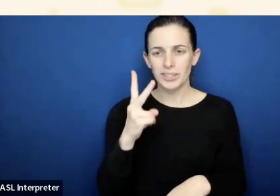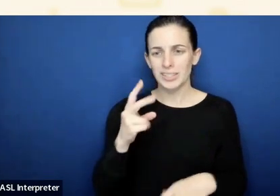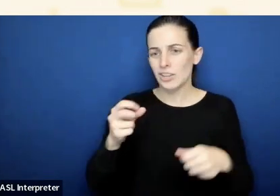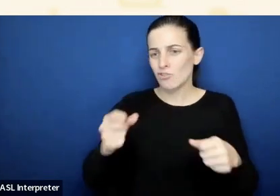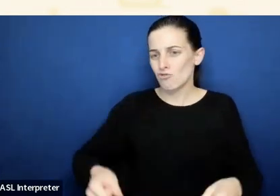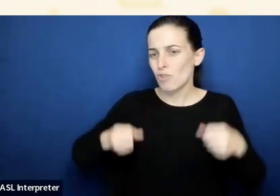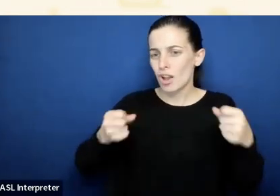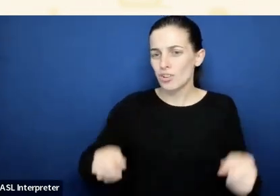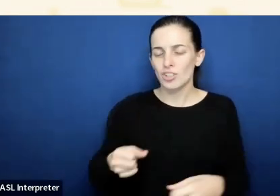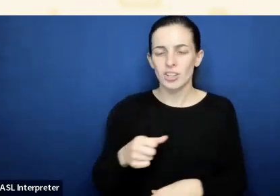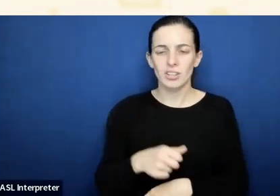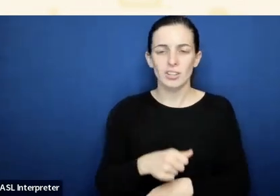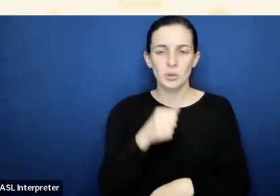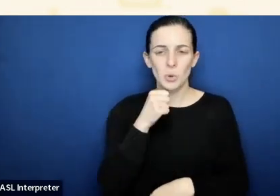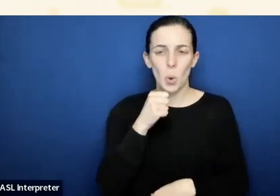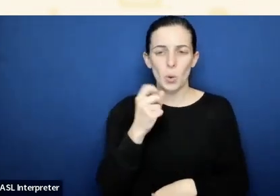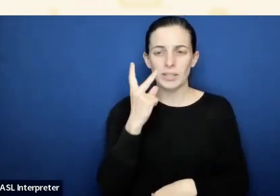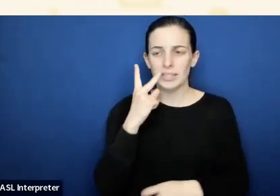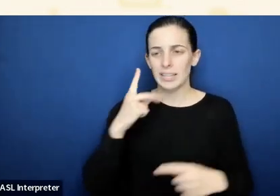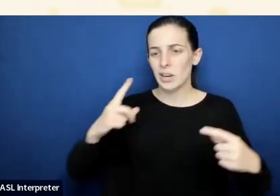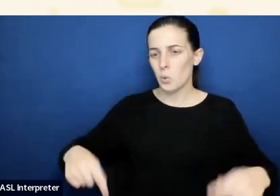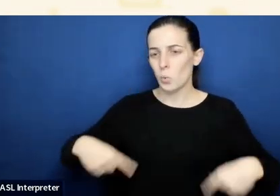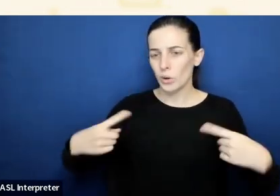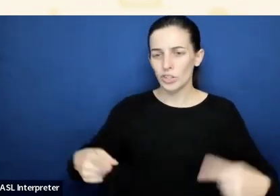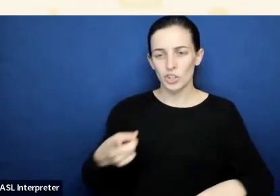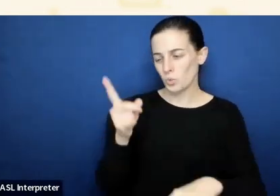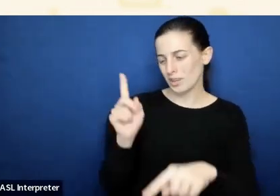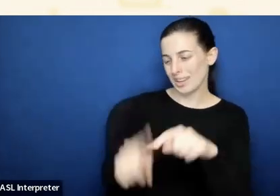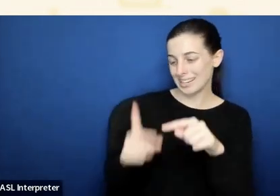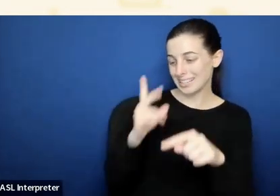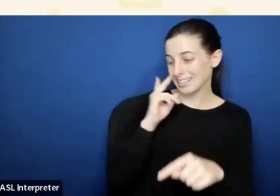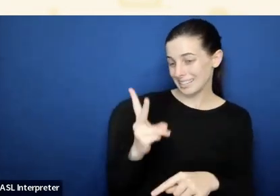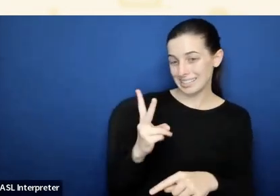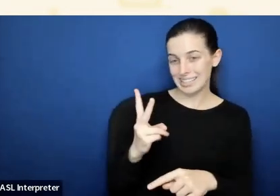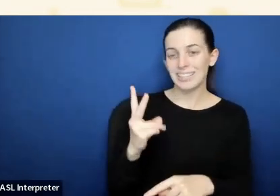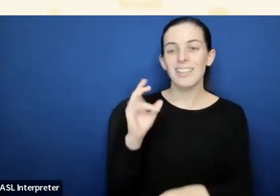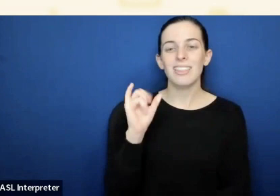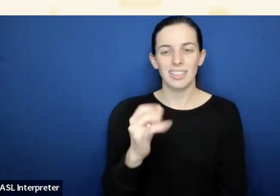You can't see them. And that's why we are talking about invisible,